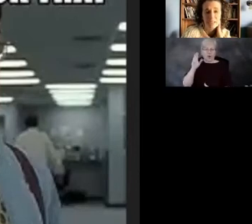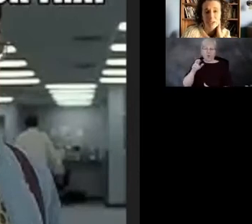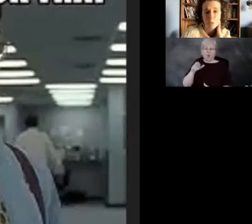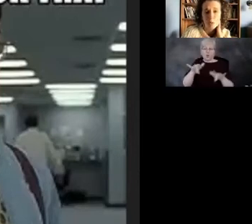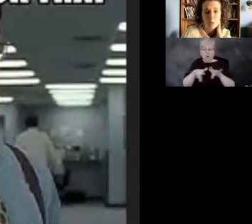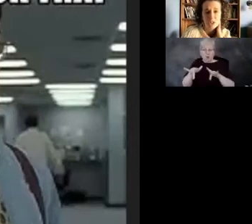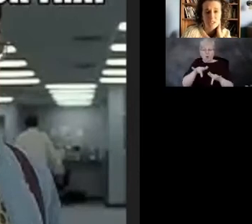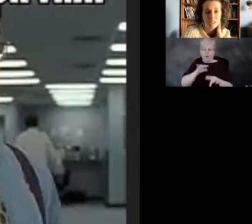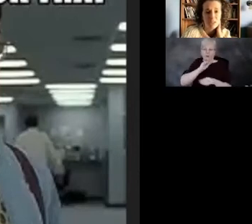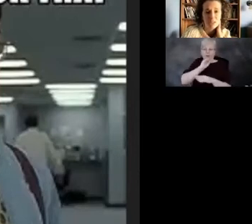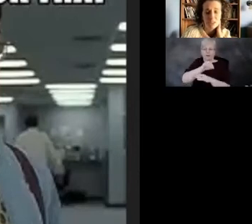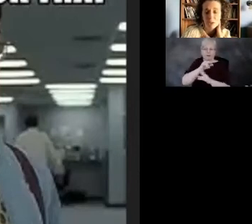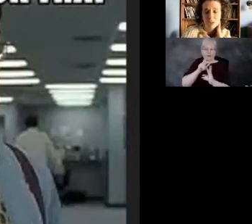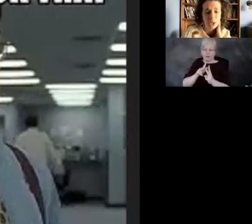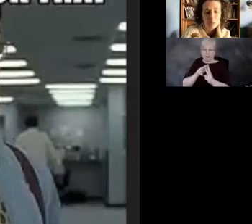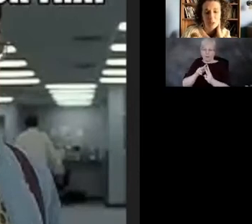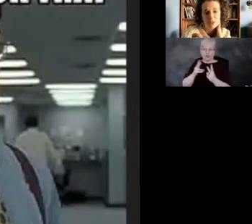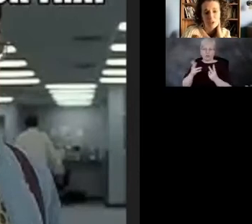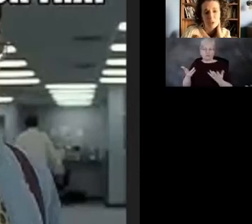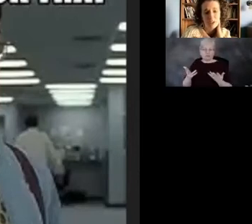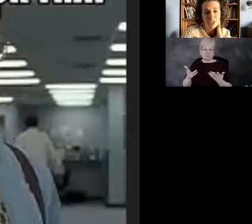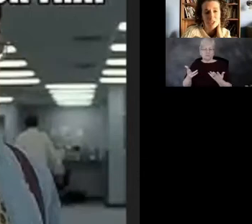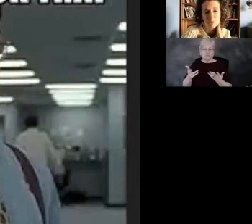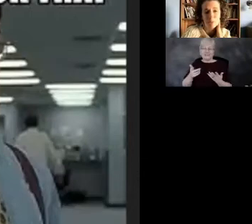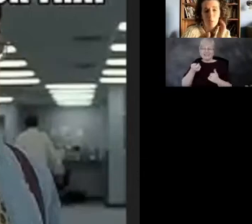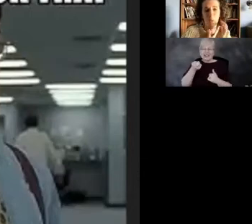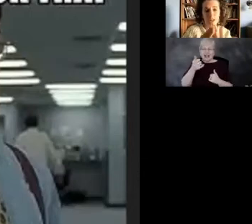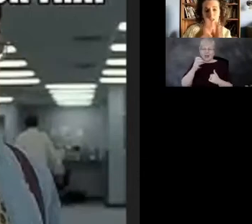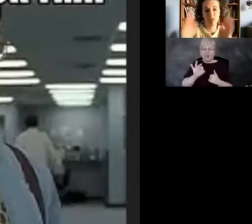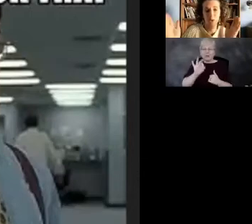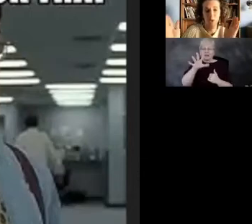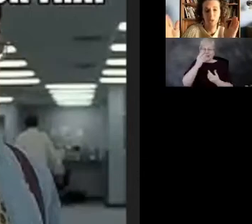in, which would just give a little bit of information about what a visual is